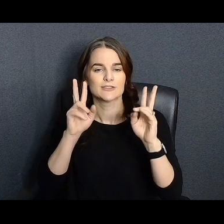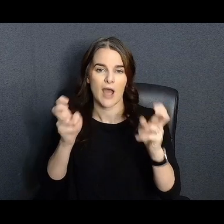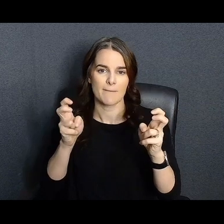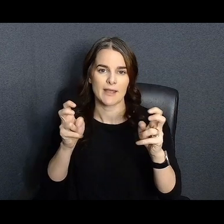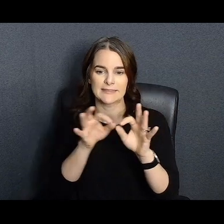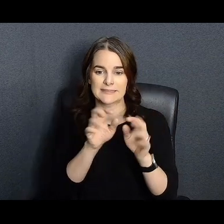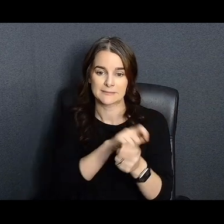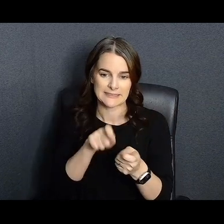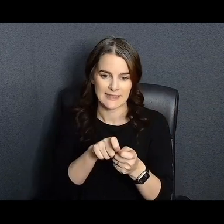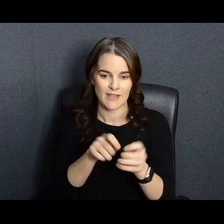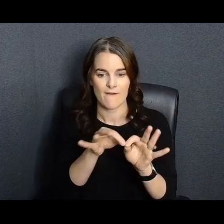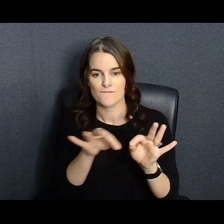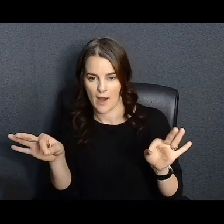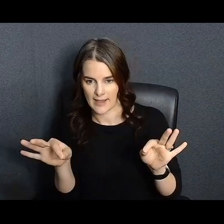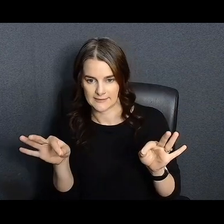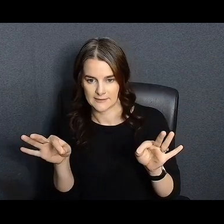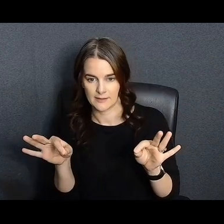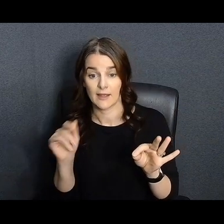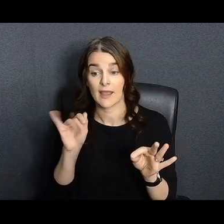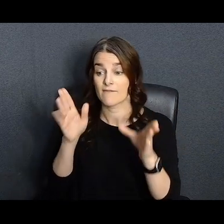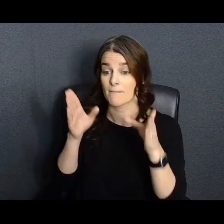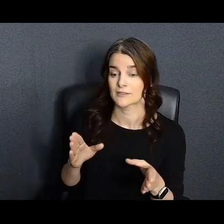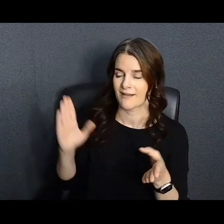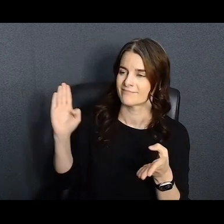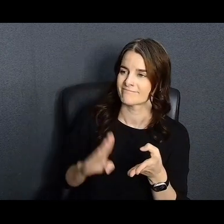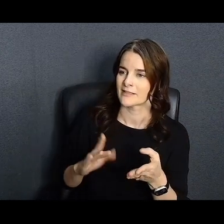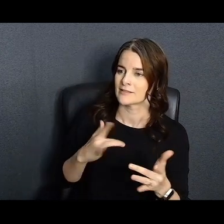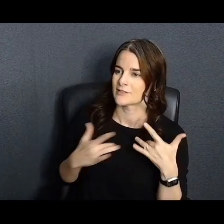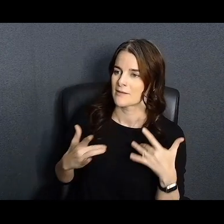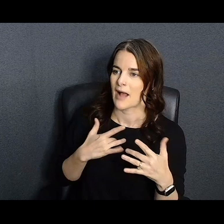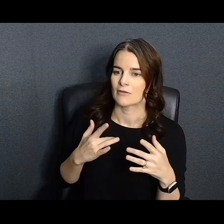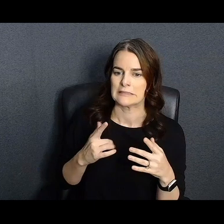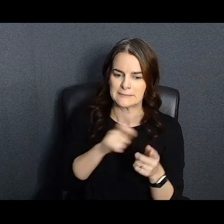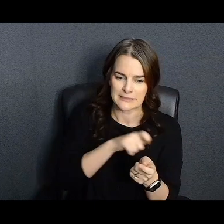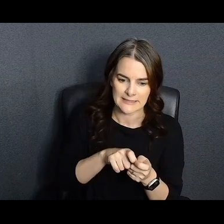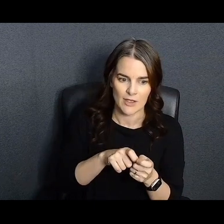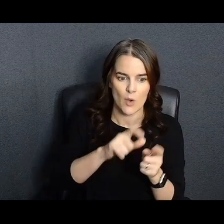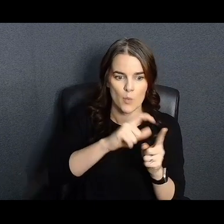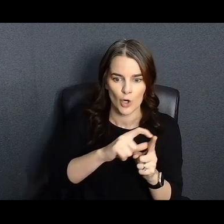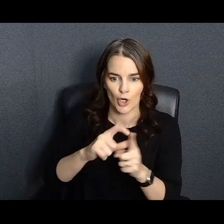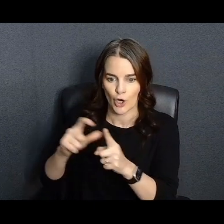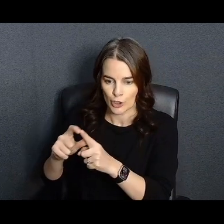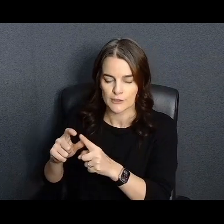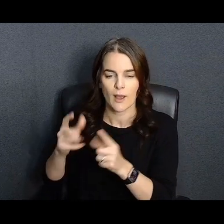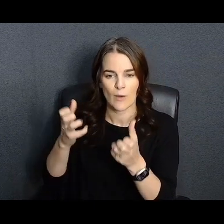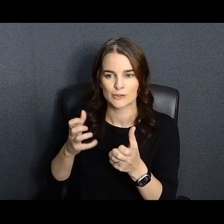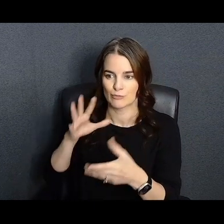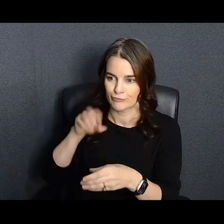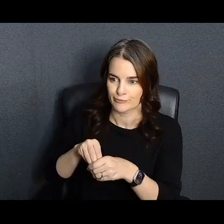So if somebody is less concerned about individual words and wants to be able to engage and participate in an activity